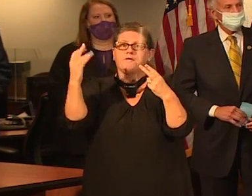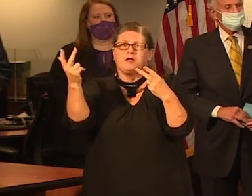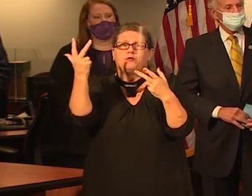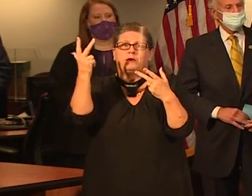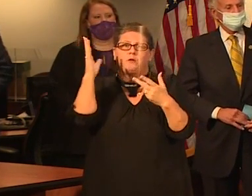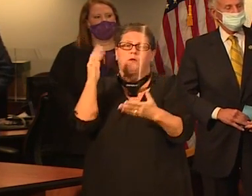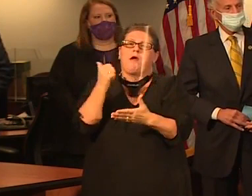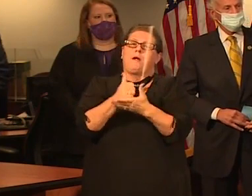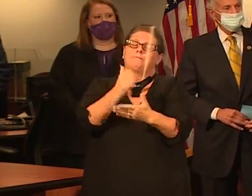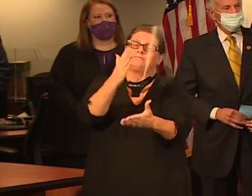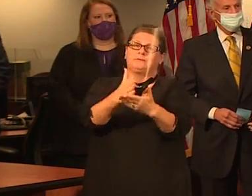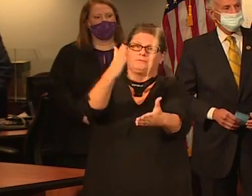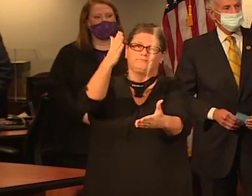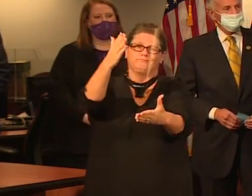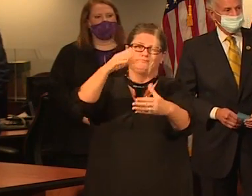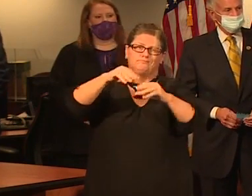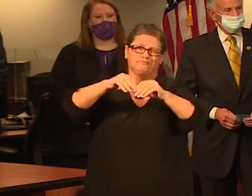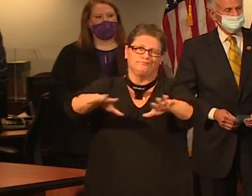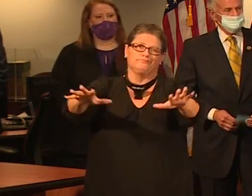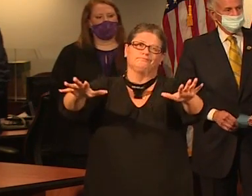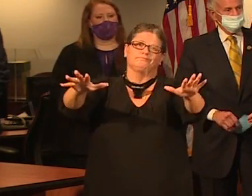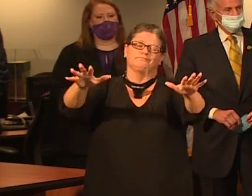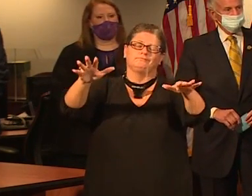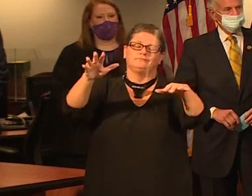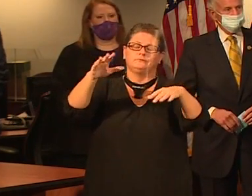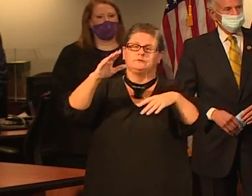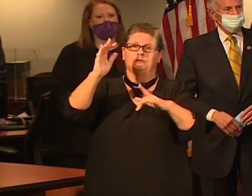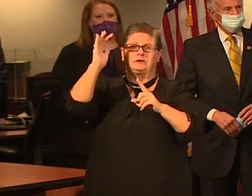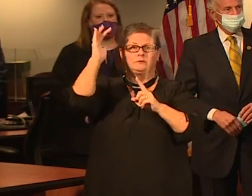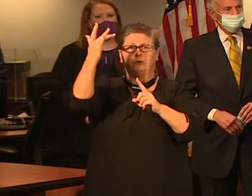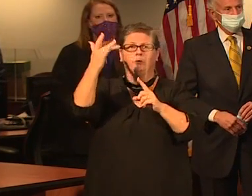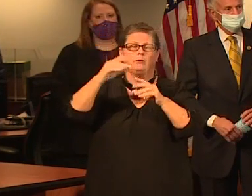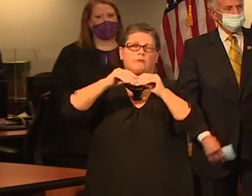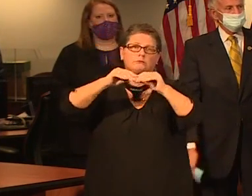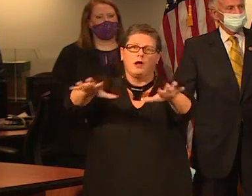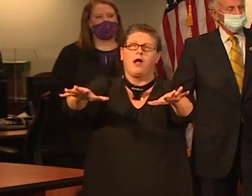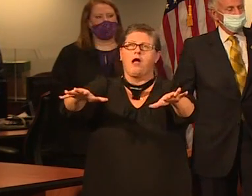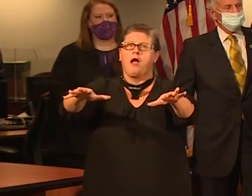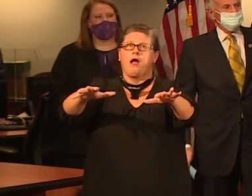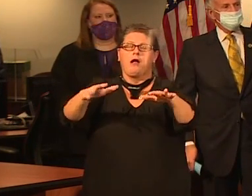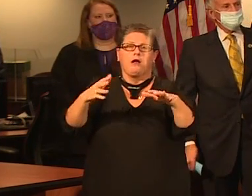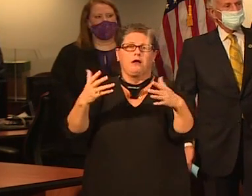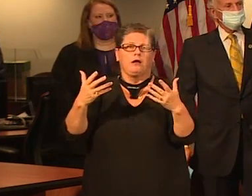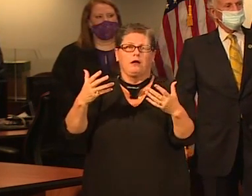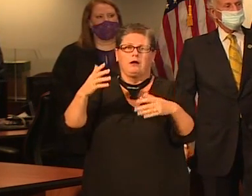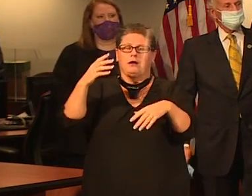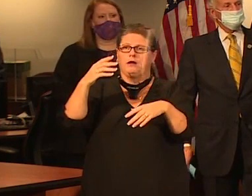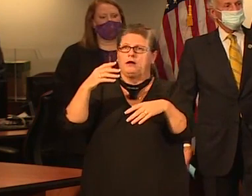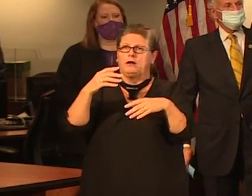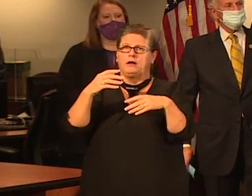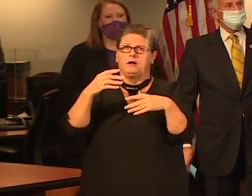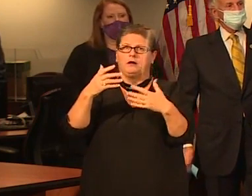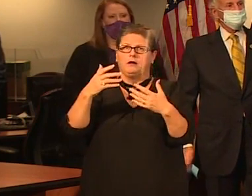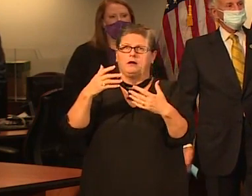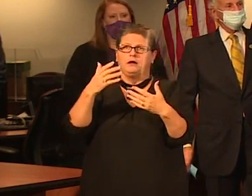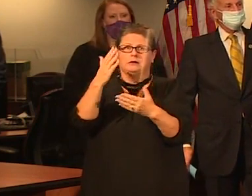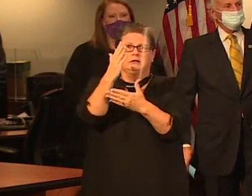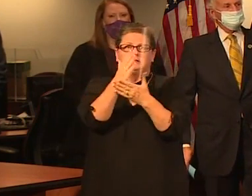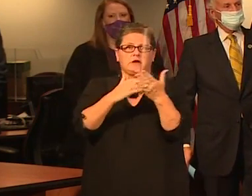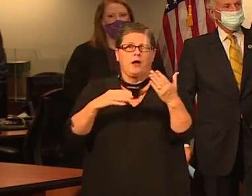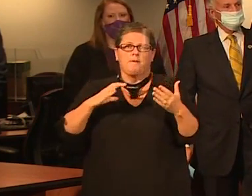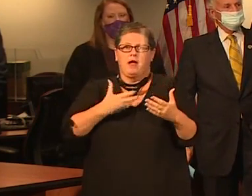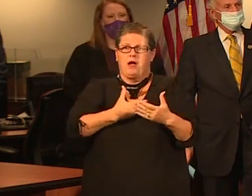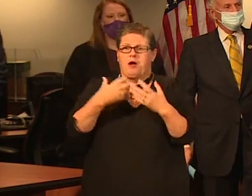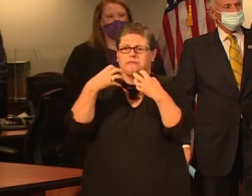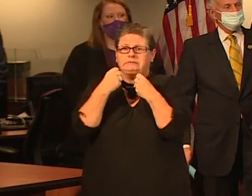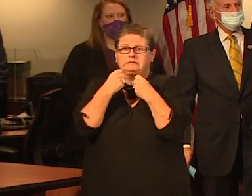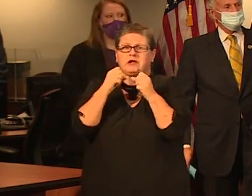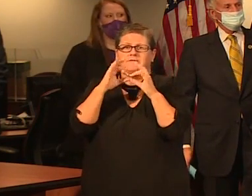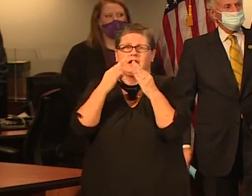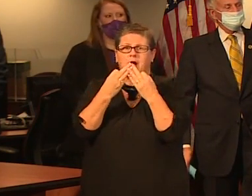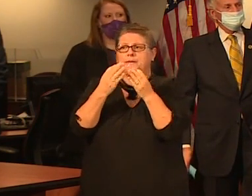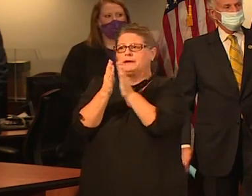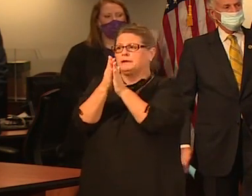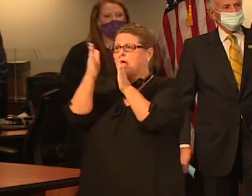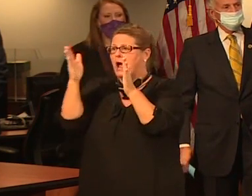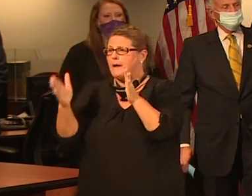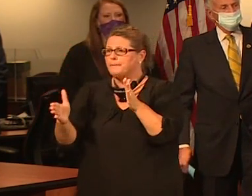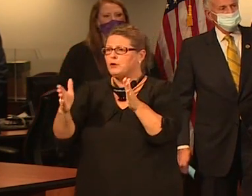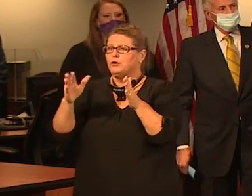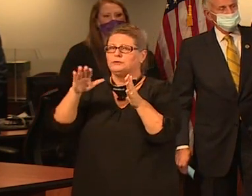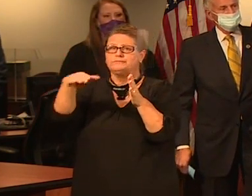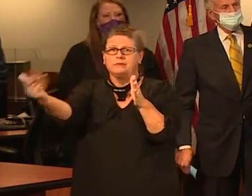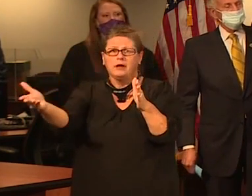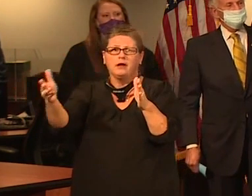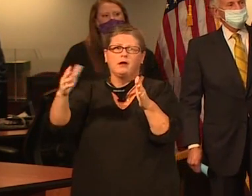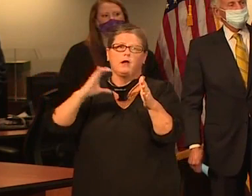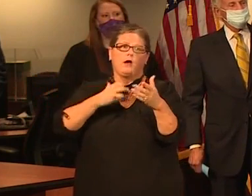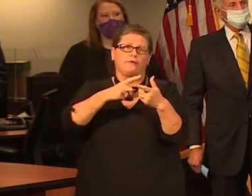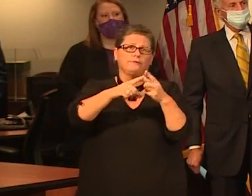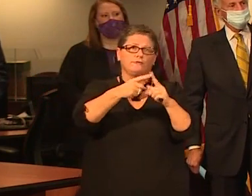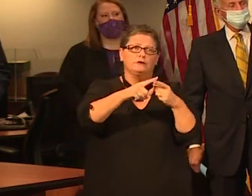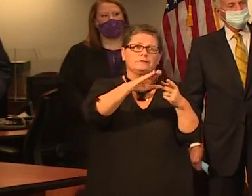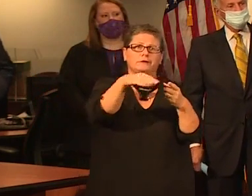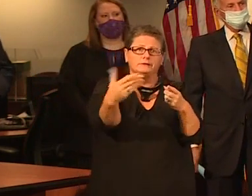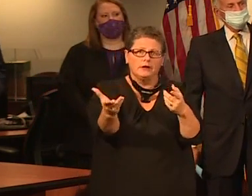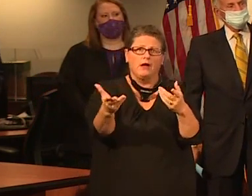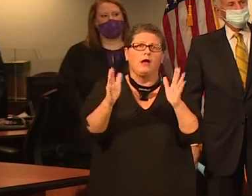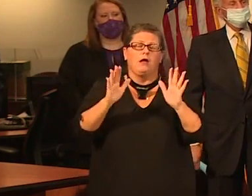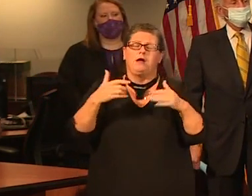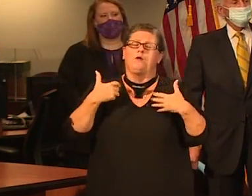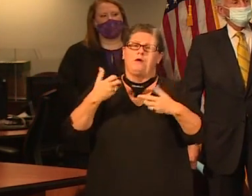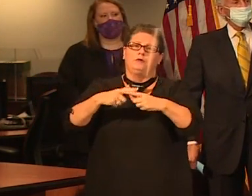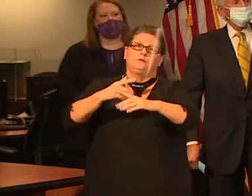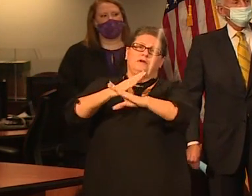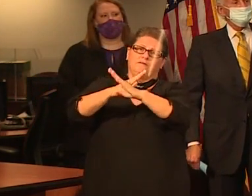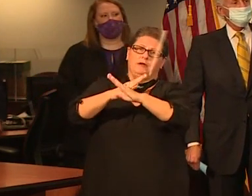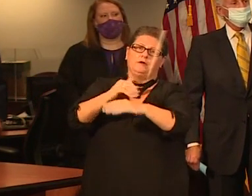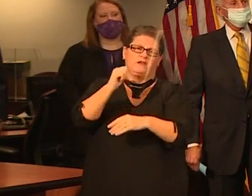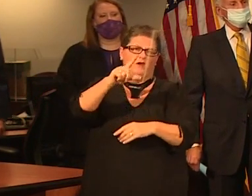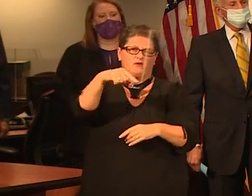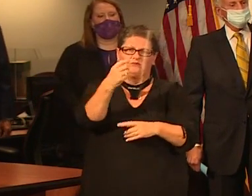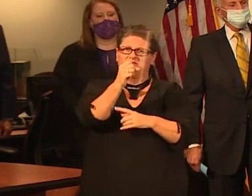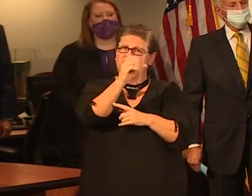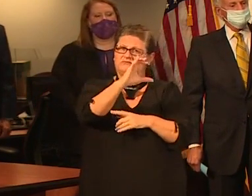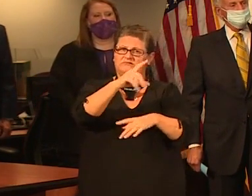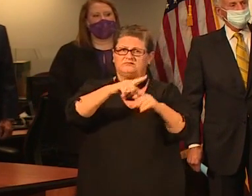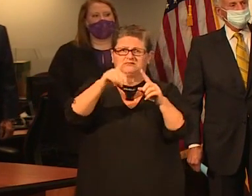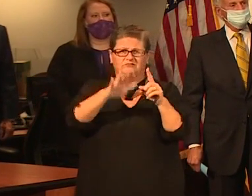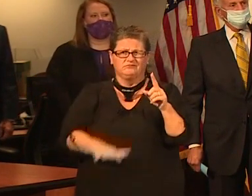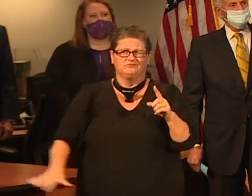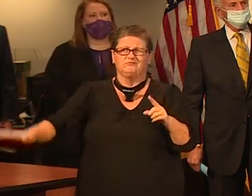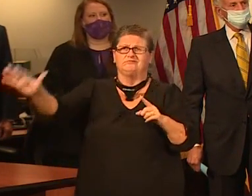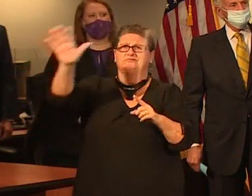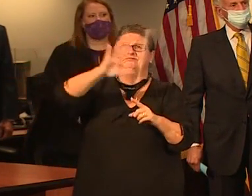I KNOW WE ARE ALL HOPEFUL THAT ONE OF THESE VACCINES WILL HELP PUT AN END DO THIS UNRELENTING VIRUS THAT SPREADS WITHOUT SYMPTOMS, STEALING THE BREATH FROM OUR LOVED ONES, NEIGHBORS,